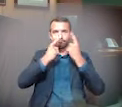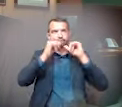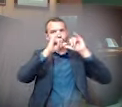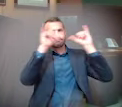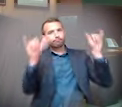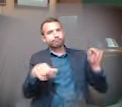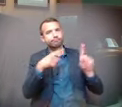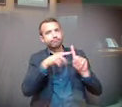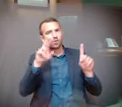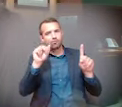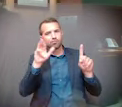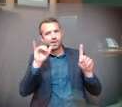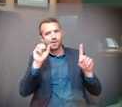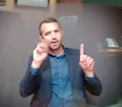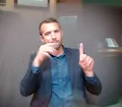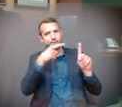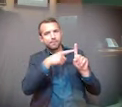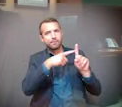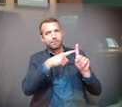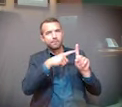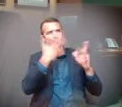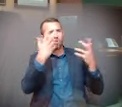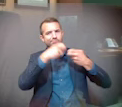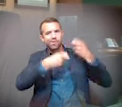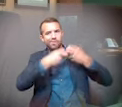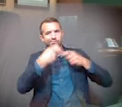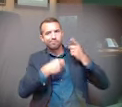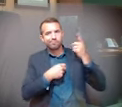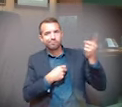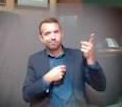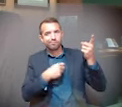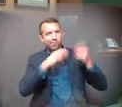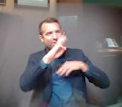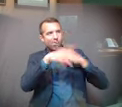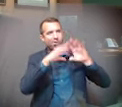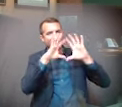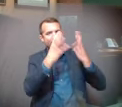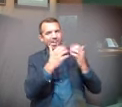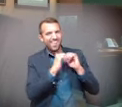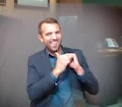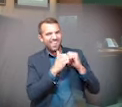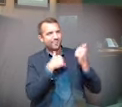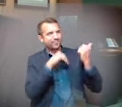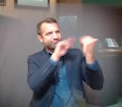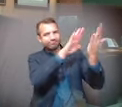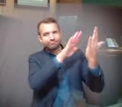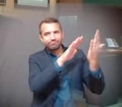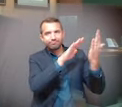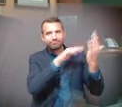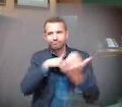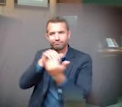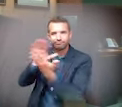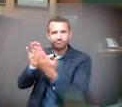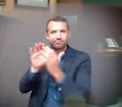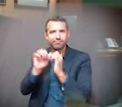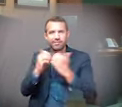and other issues that we are confronting in our society, that we would be looking more at inclusive design.